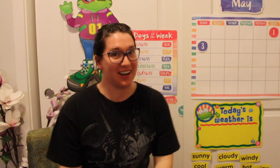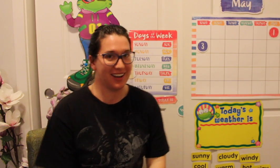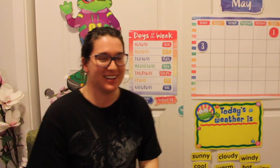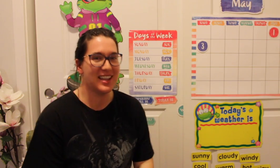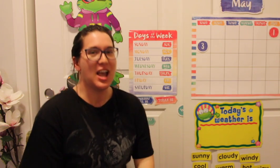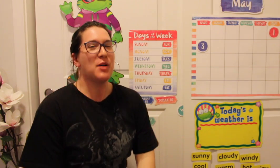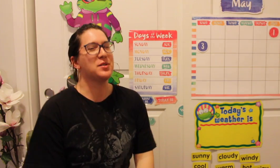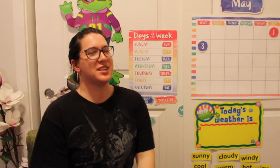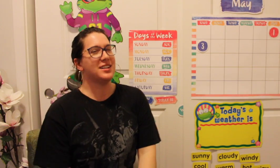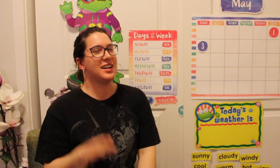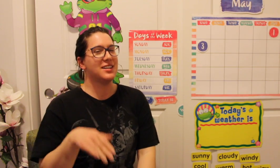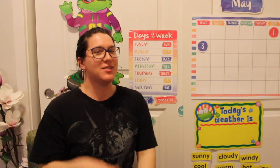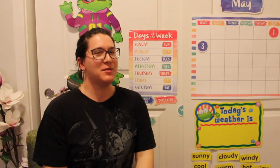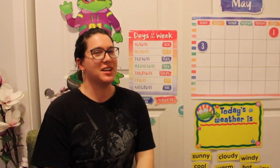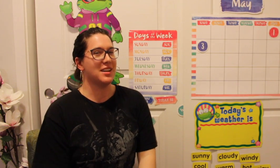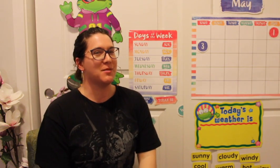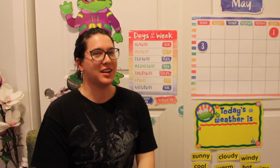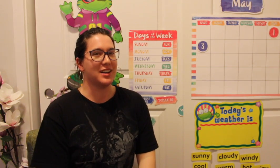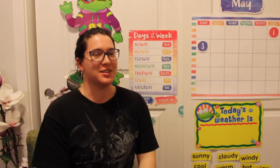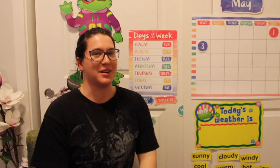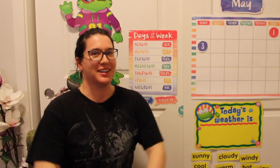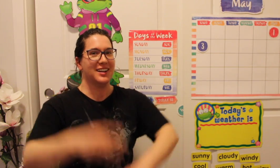it is we will sing days of the week and then we'll get into it